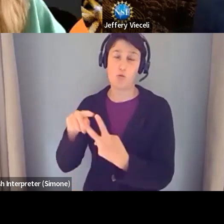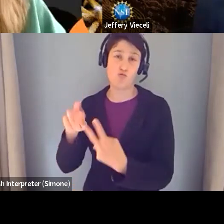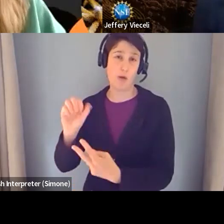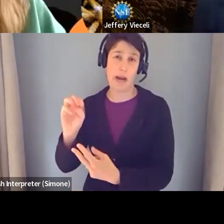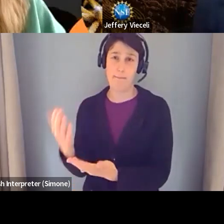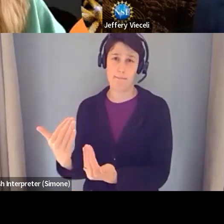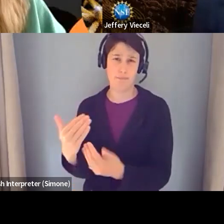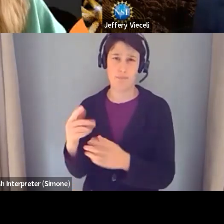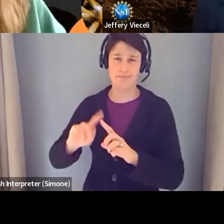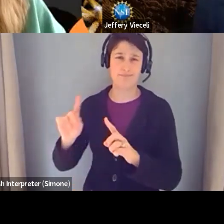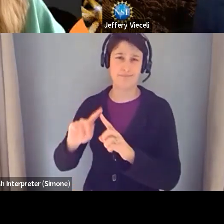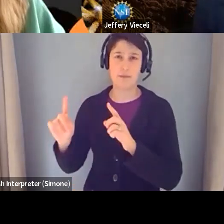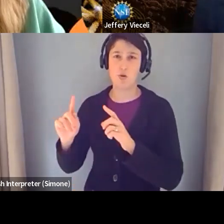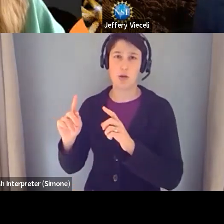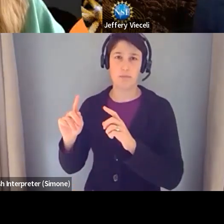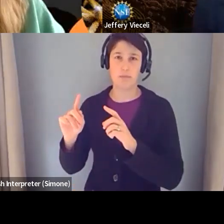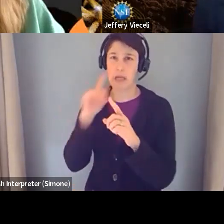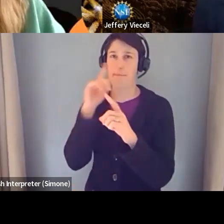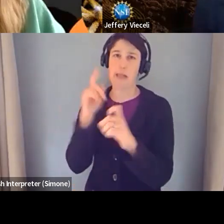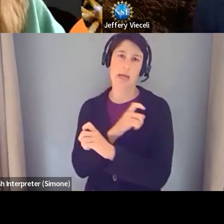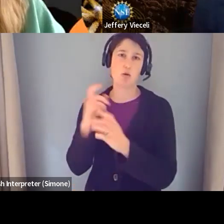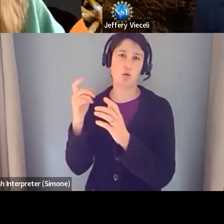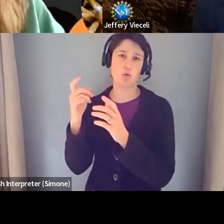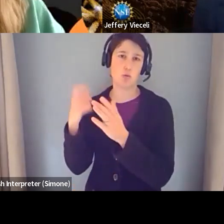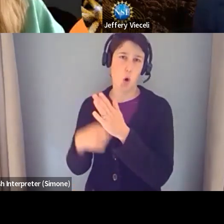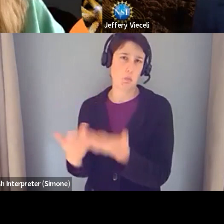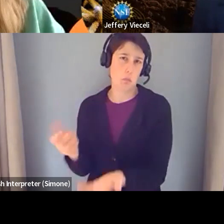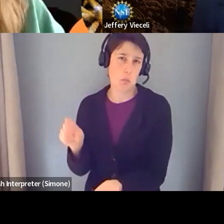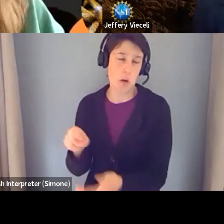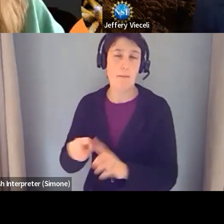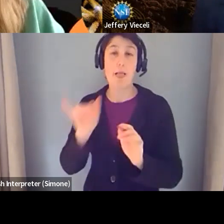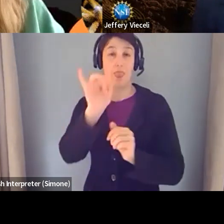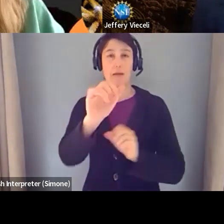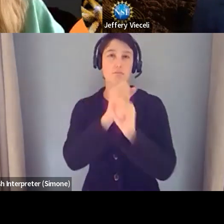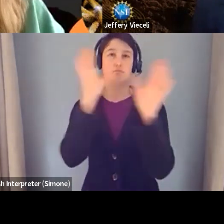different types of really complicated costs. But usually we -- that's our process is really simple. Thank you.